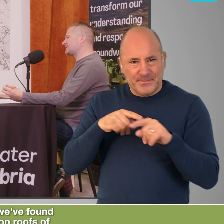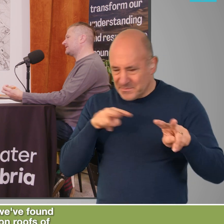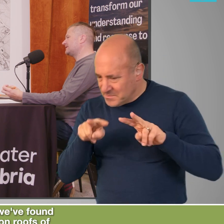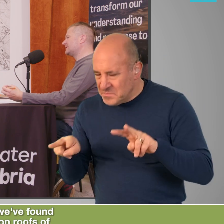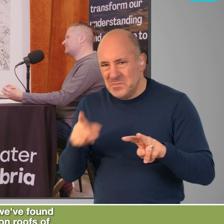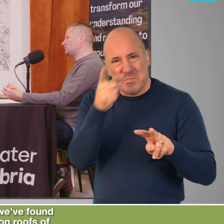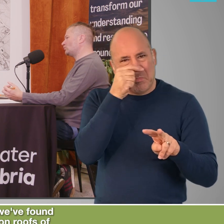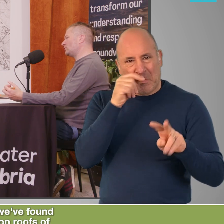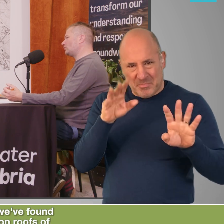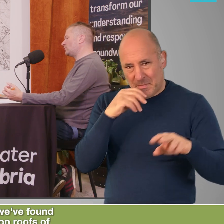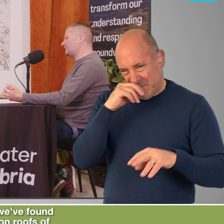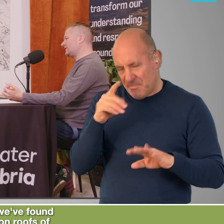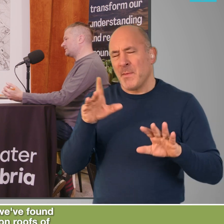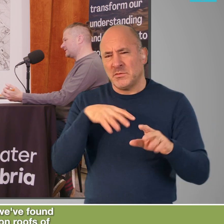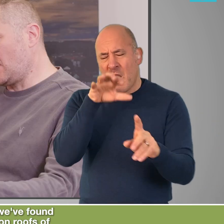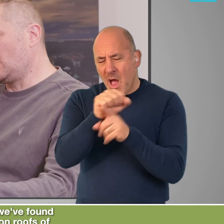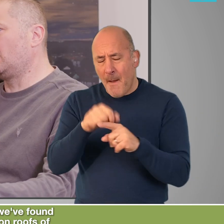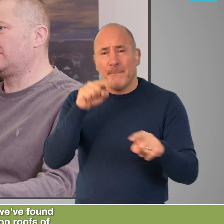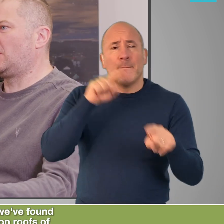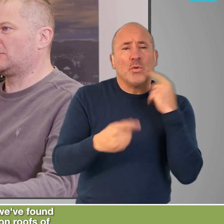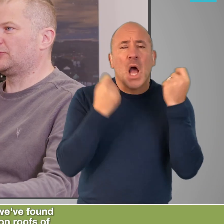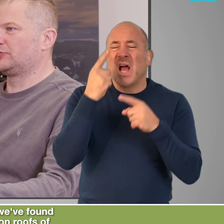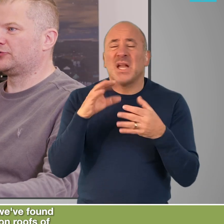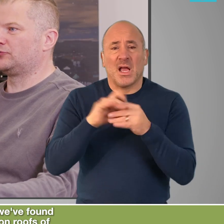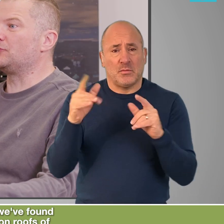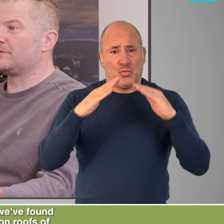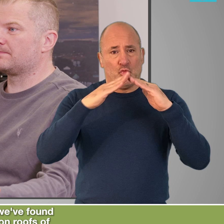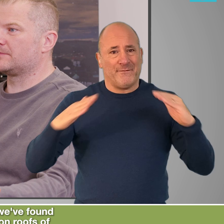et cetera. But what we've found is a lot of them are on roofs of